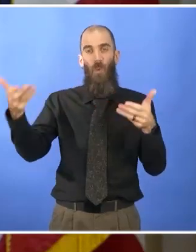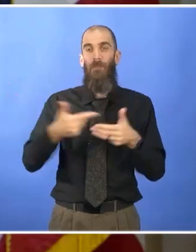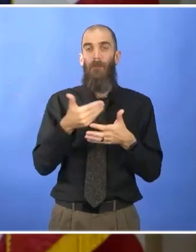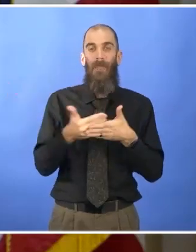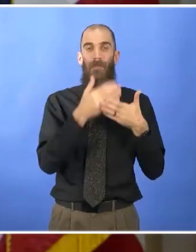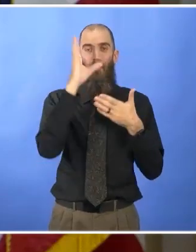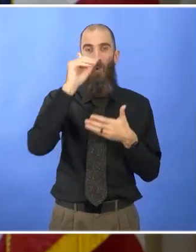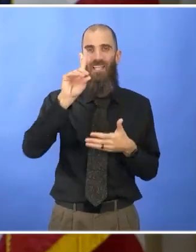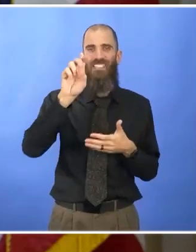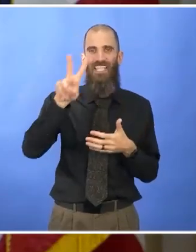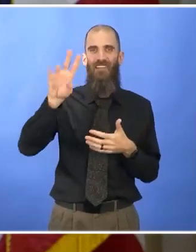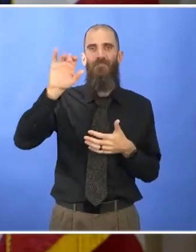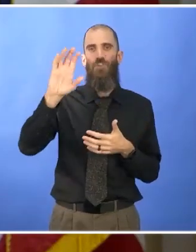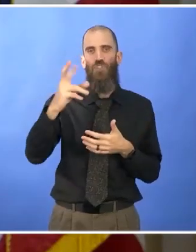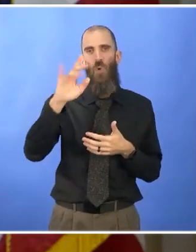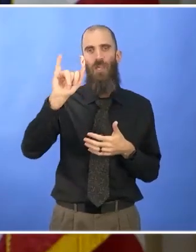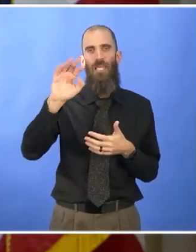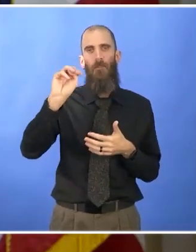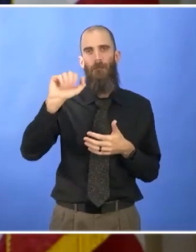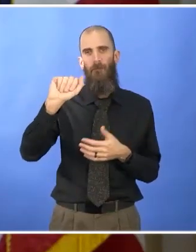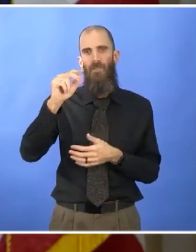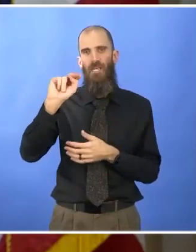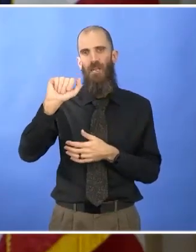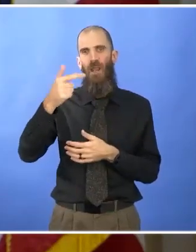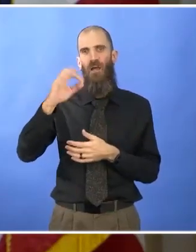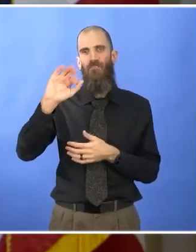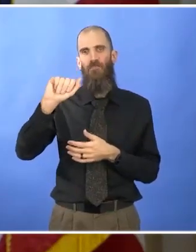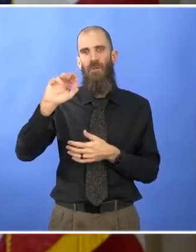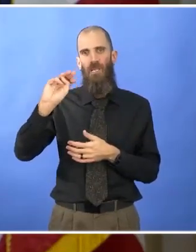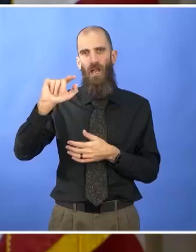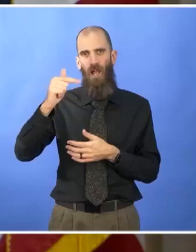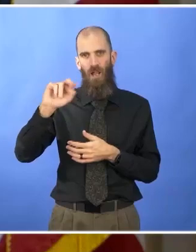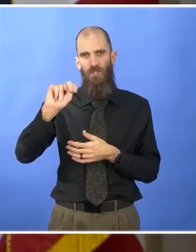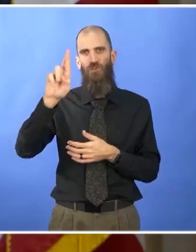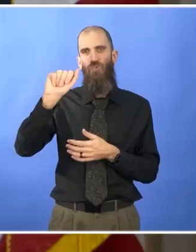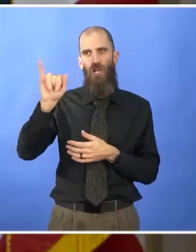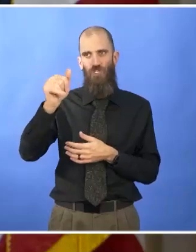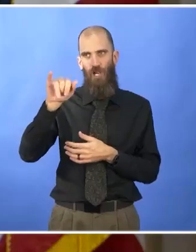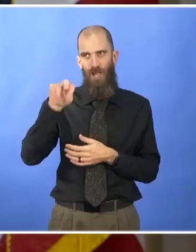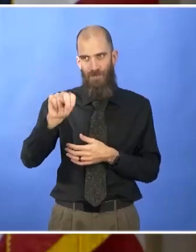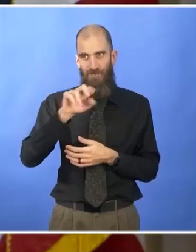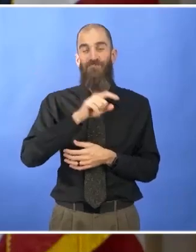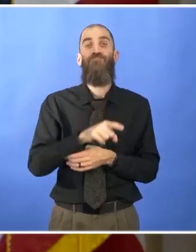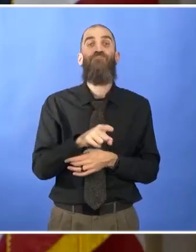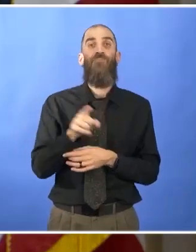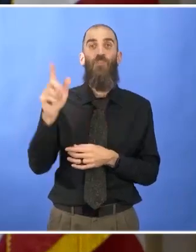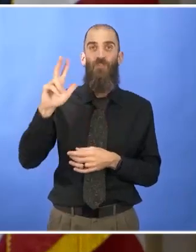HE IS THEIR THIRD CHILD AND HE IS REPORTED THAT SHE HAS REPORTED US THAT THE BABY AND MOTHER ARE BOTH DOING WELL.